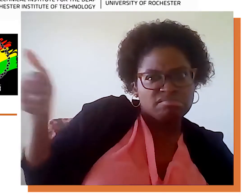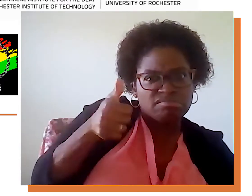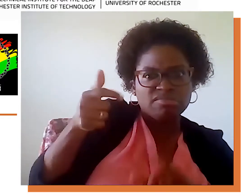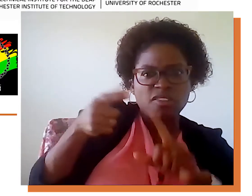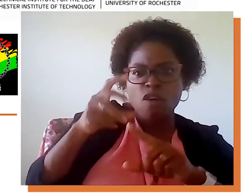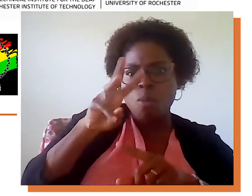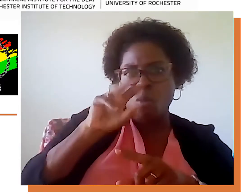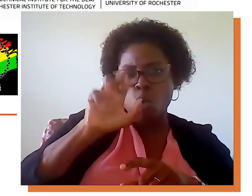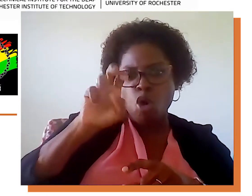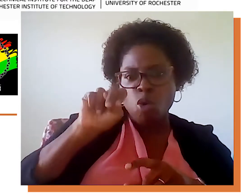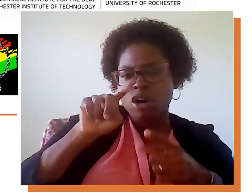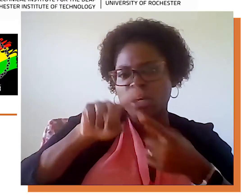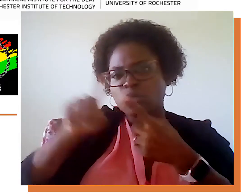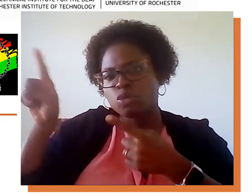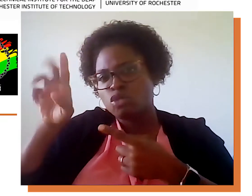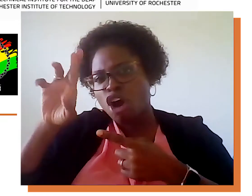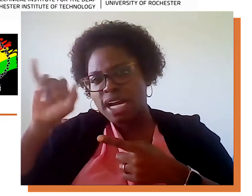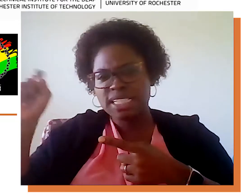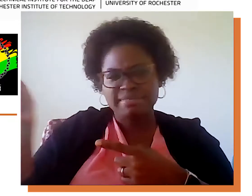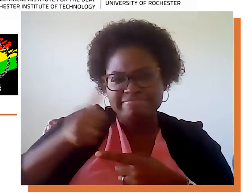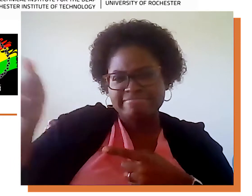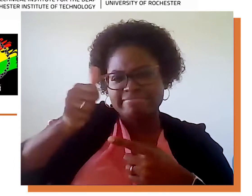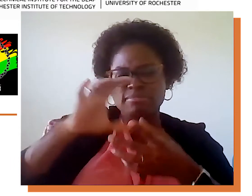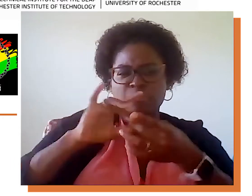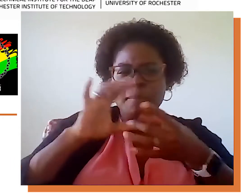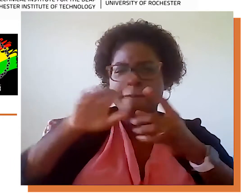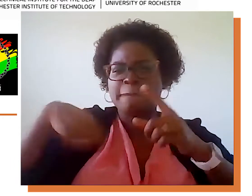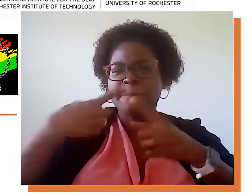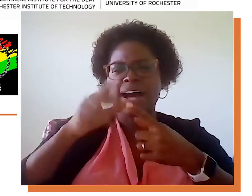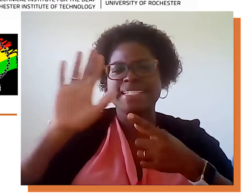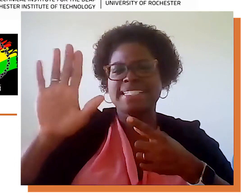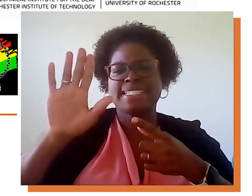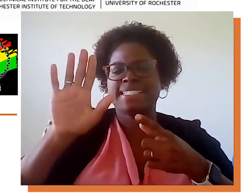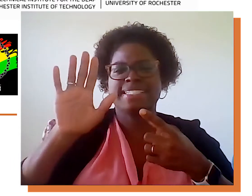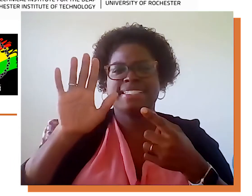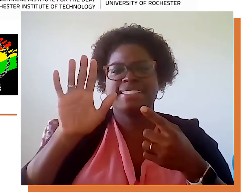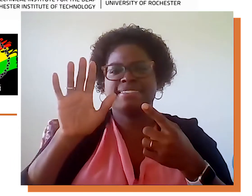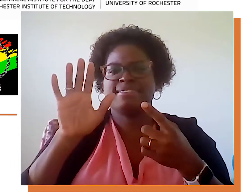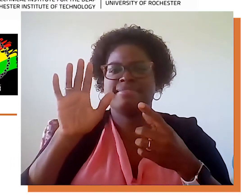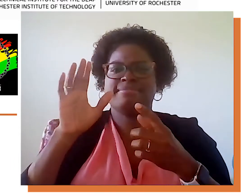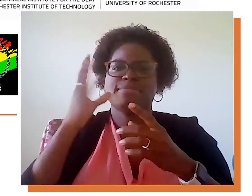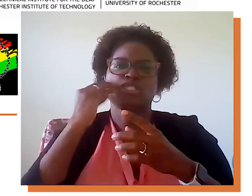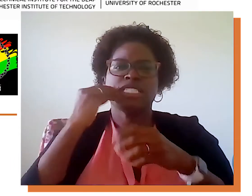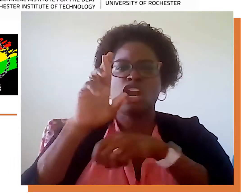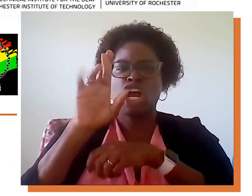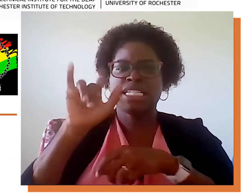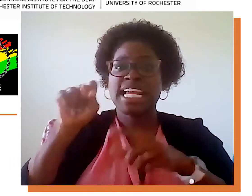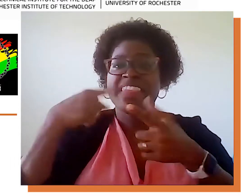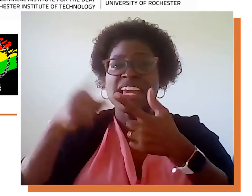"because I saw some students there who were signing with their hands like you do." He was pursuing a hospitality degree,